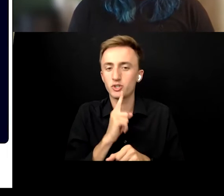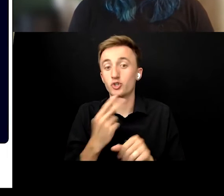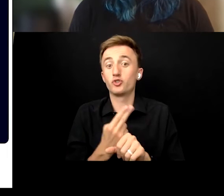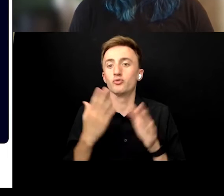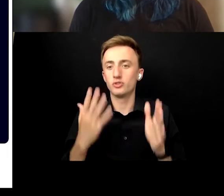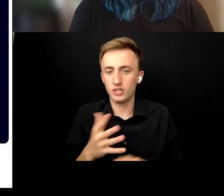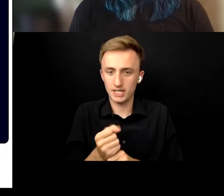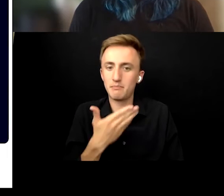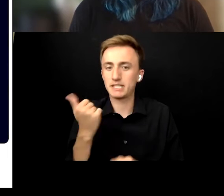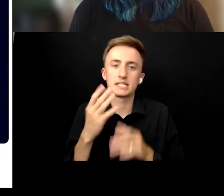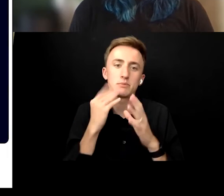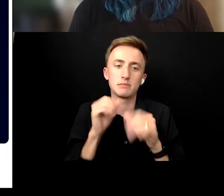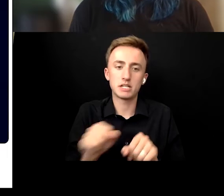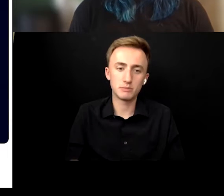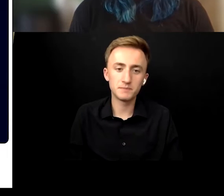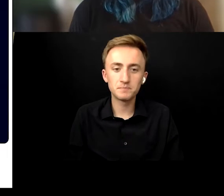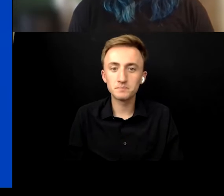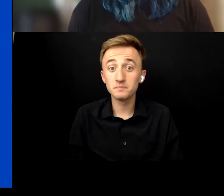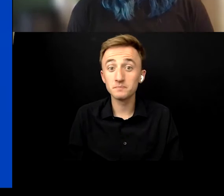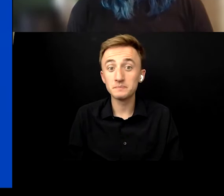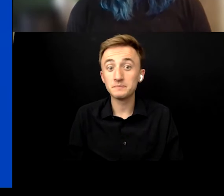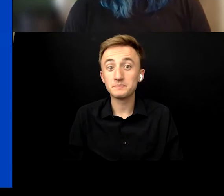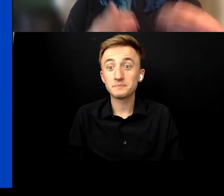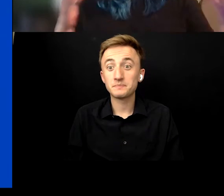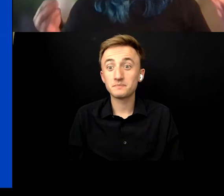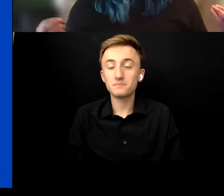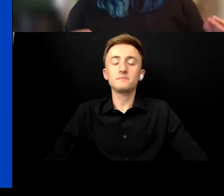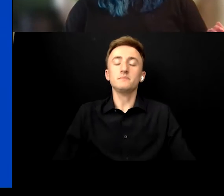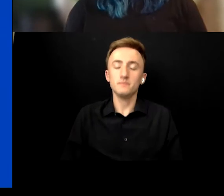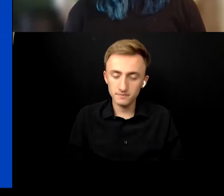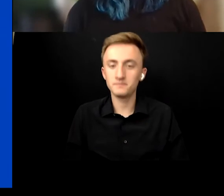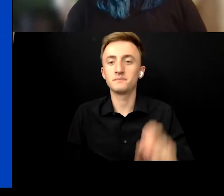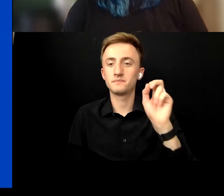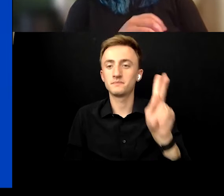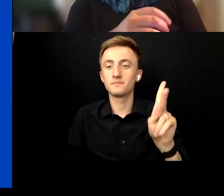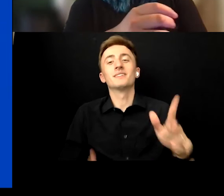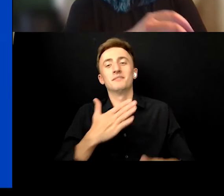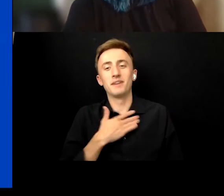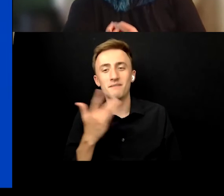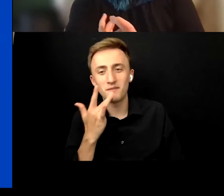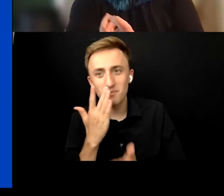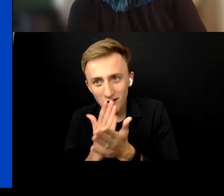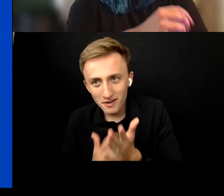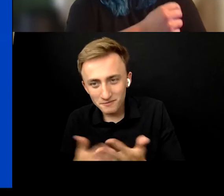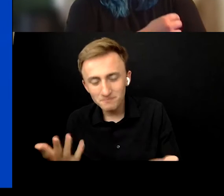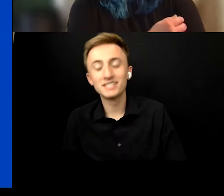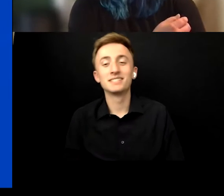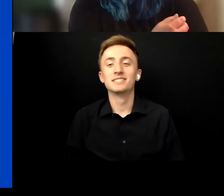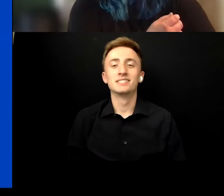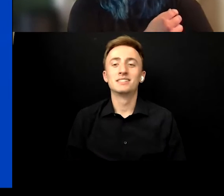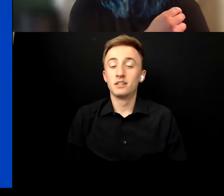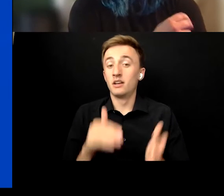possible. Okay. So, my favorite part. Often, when you are doing code review, you are going